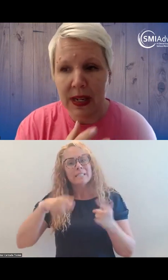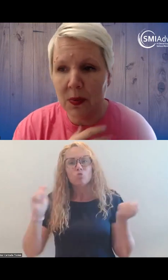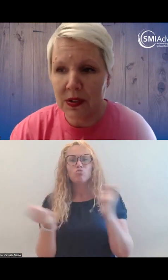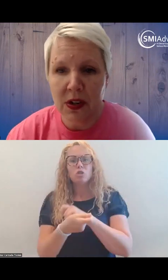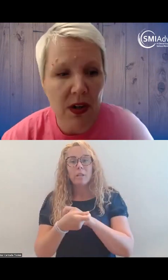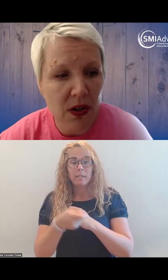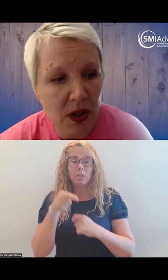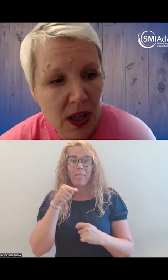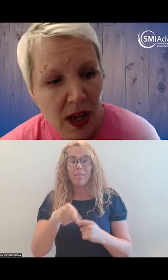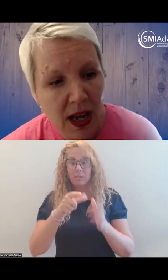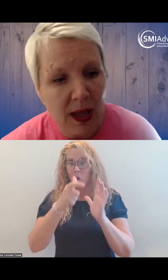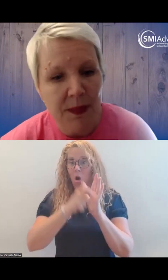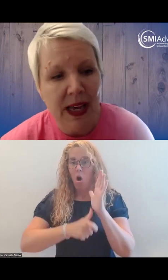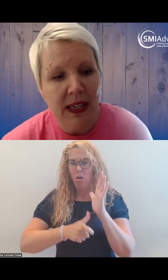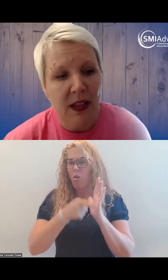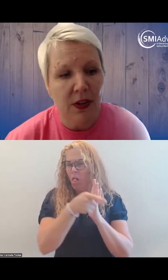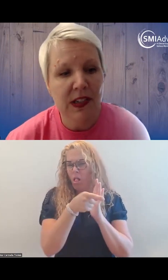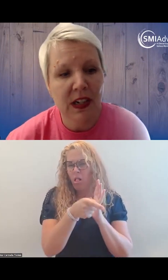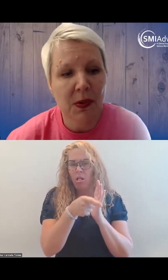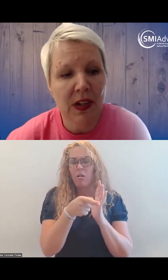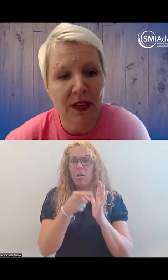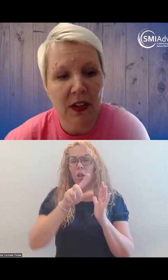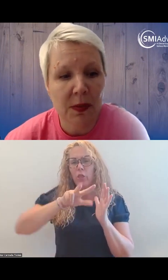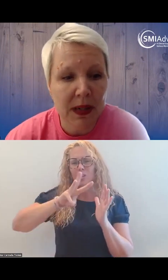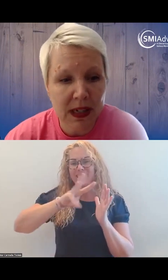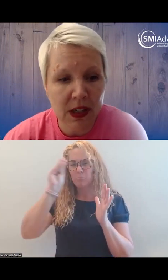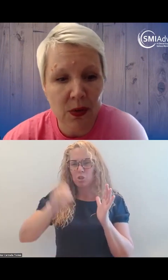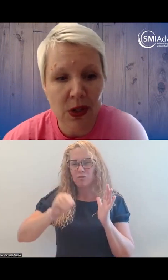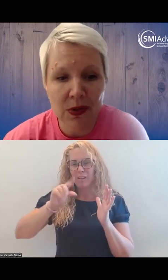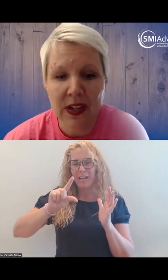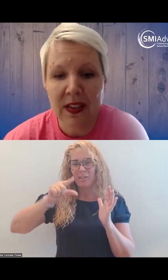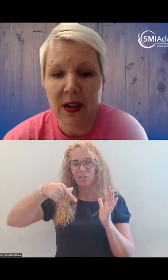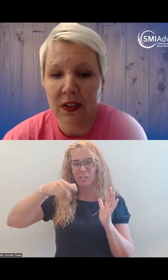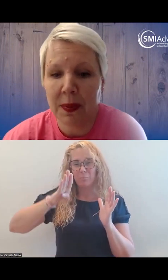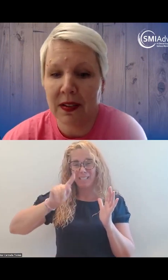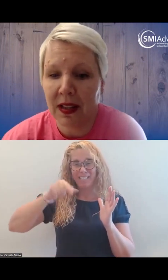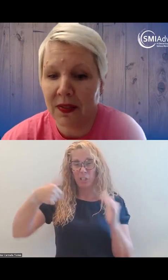HERE WAS AN ARTICLE THAT 36% OF LGBTQ YOUTH DON'T EXPECT TO LIVE